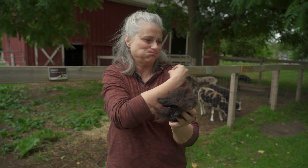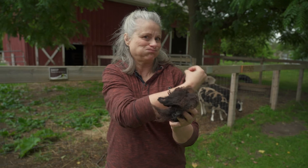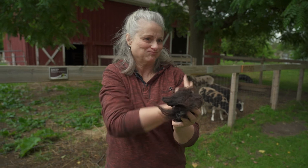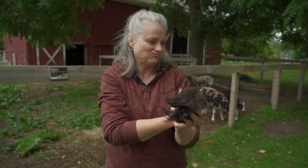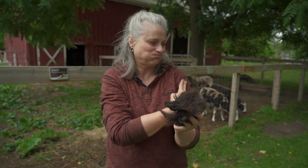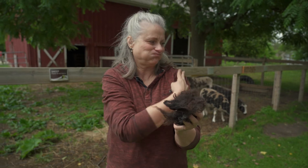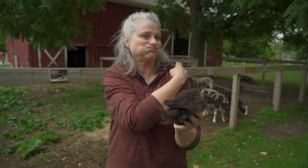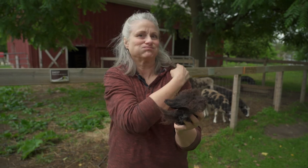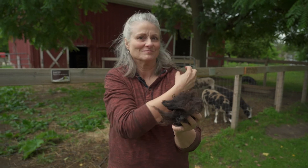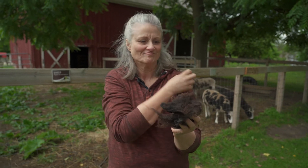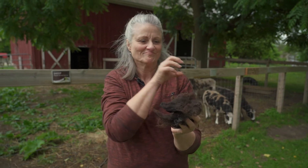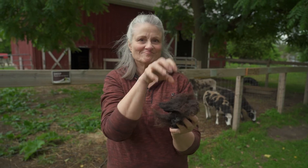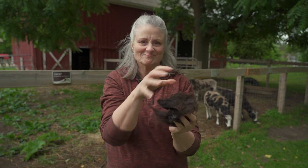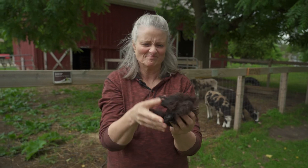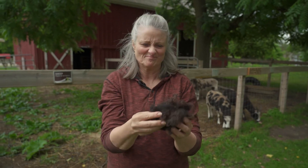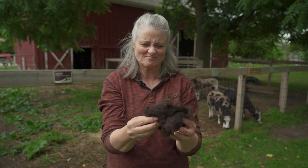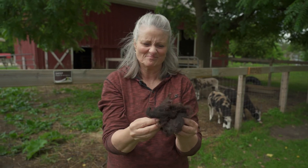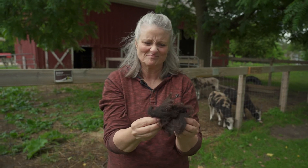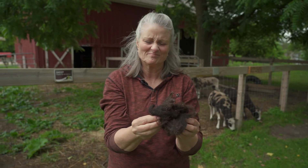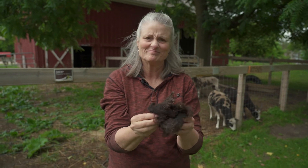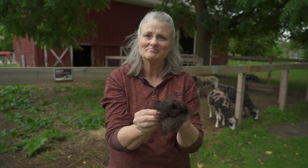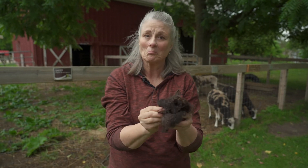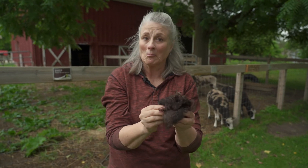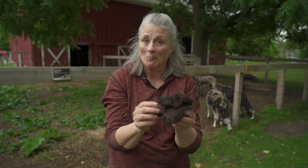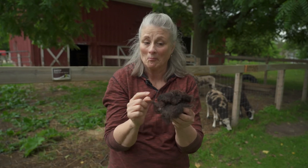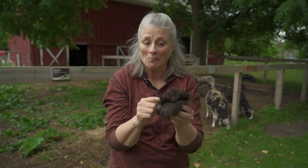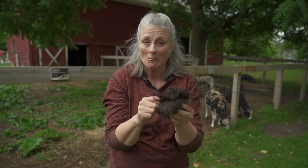It comes off of the sheep. Once the farmer sheers it, it looks like this.